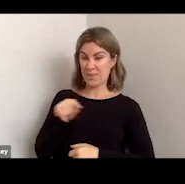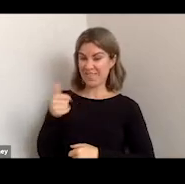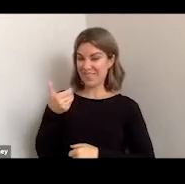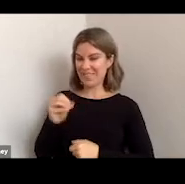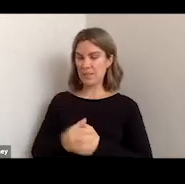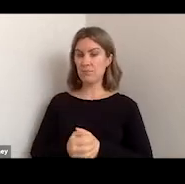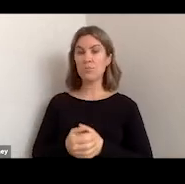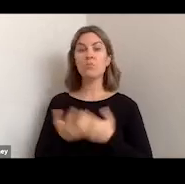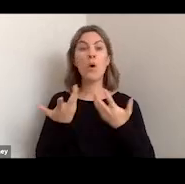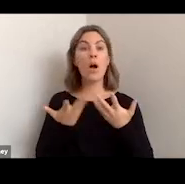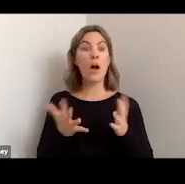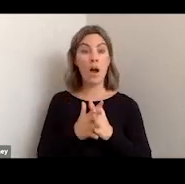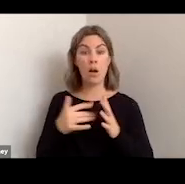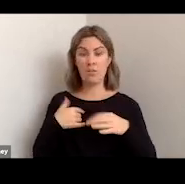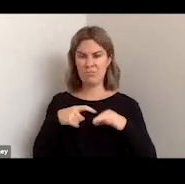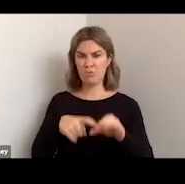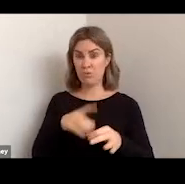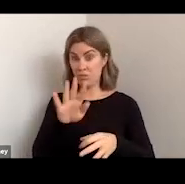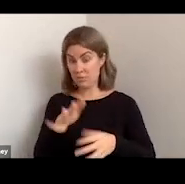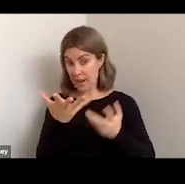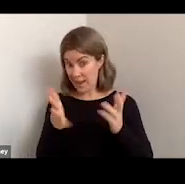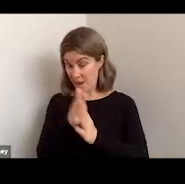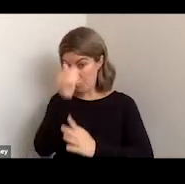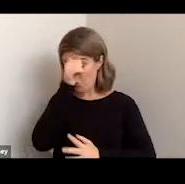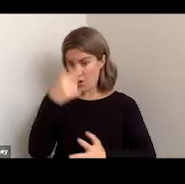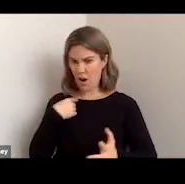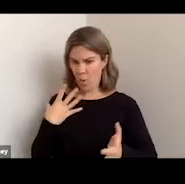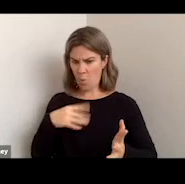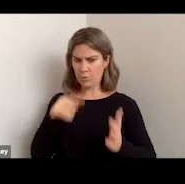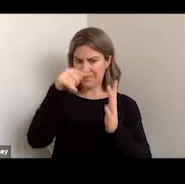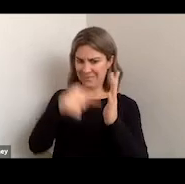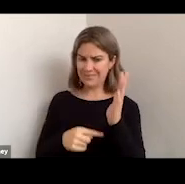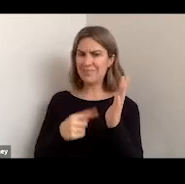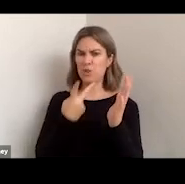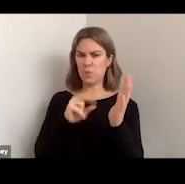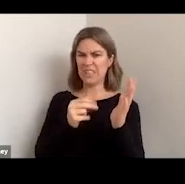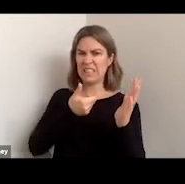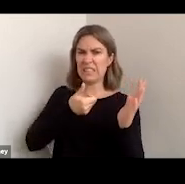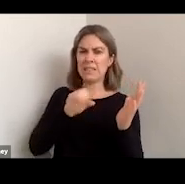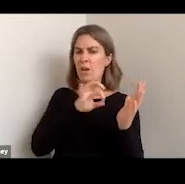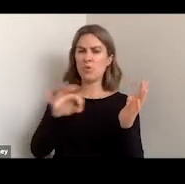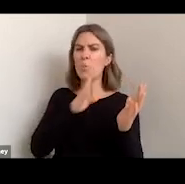optimise what I do to make sure I'm in that newsfeed and I'm not in the other bucket, which people don't see?